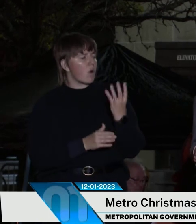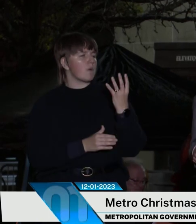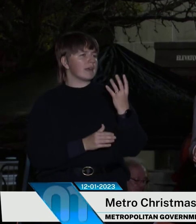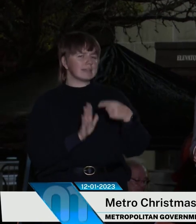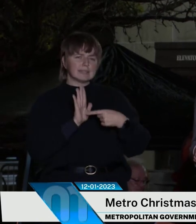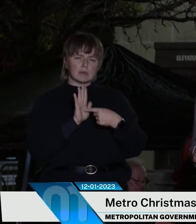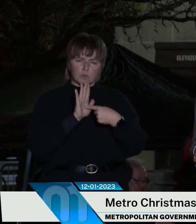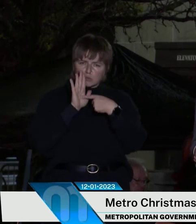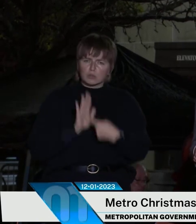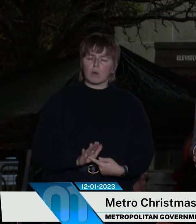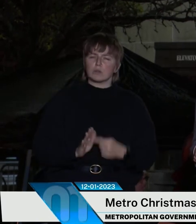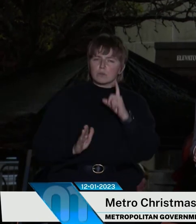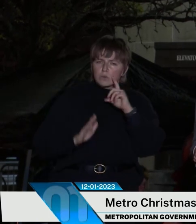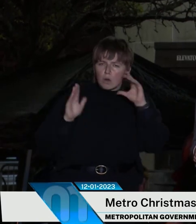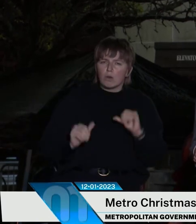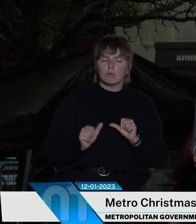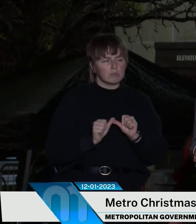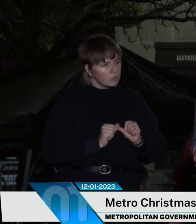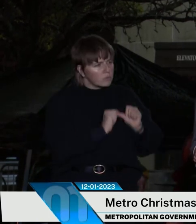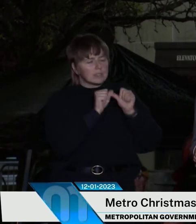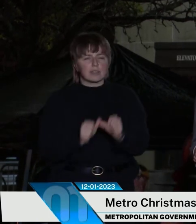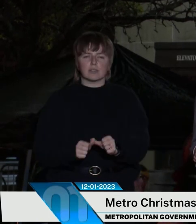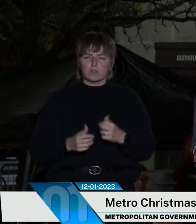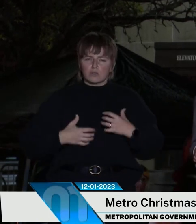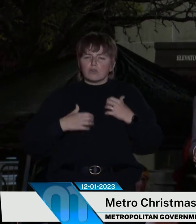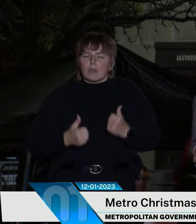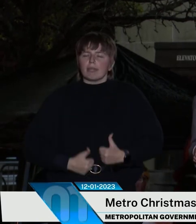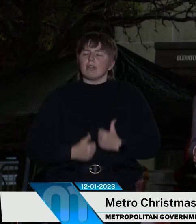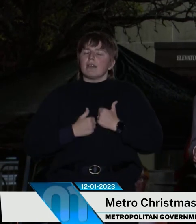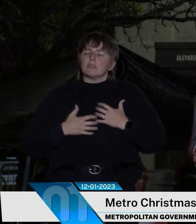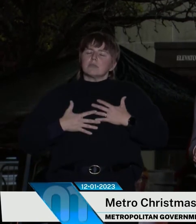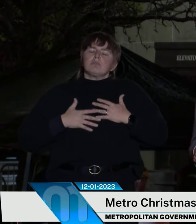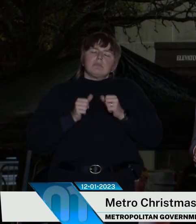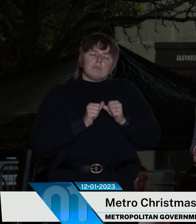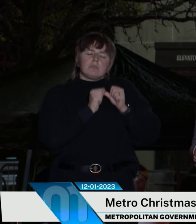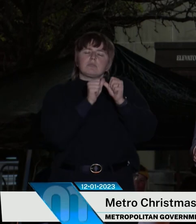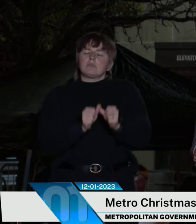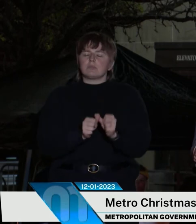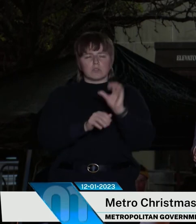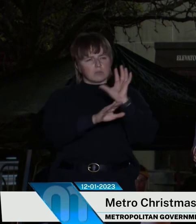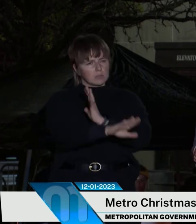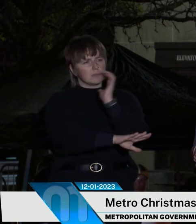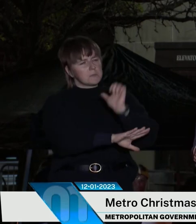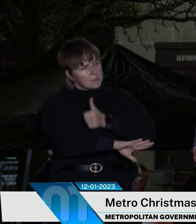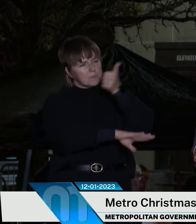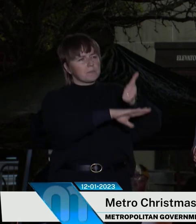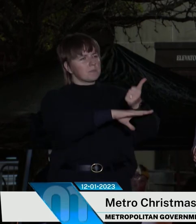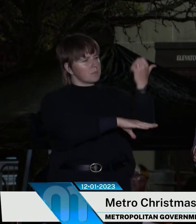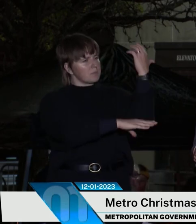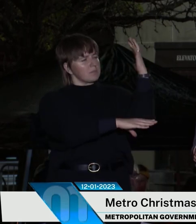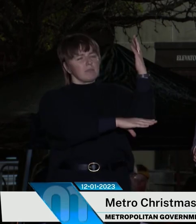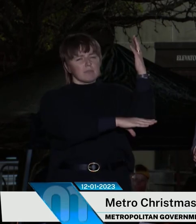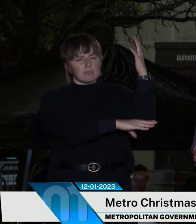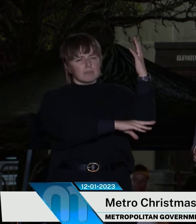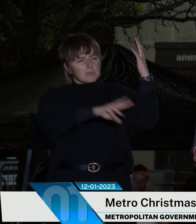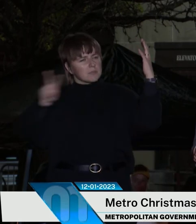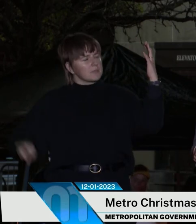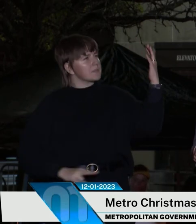OF GROWING IN NASHVILLE. IT IS A SYMBOL OF HOPE AND RESILIENCE, OF STRENGTH AND LIFE. IT TOWERS